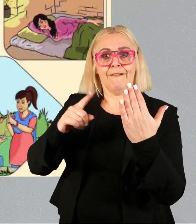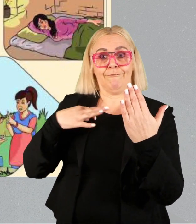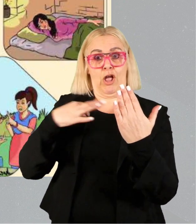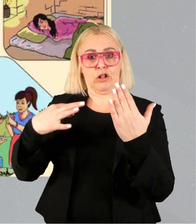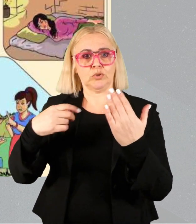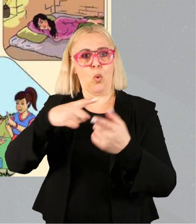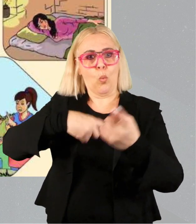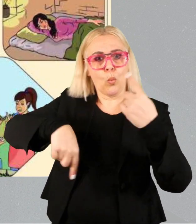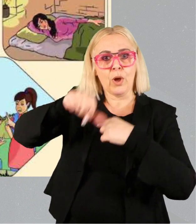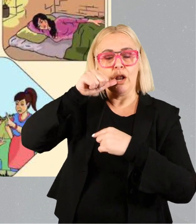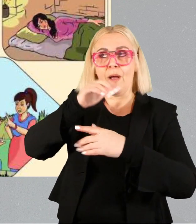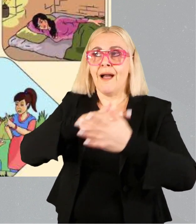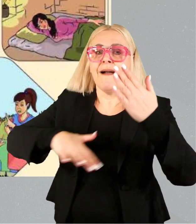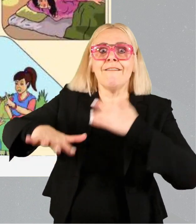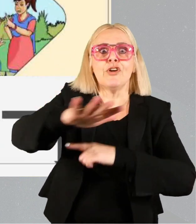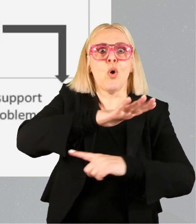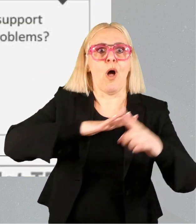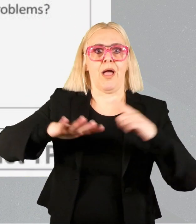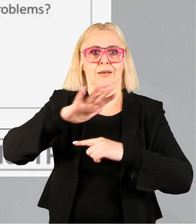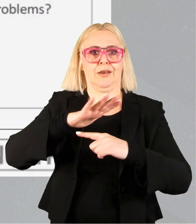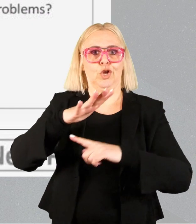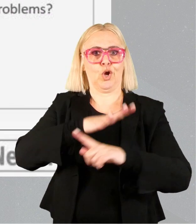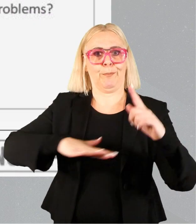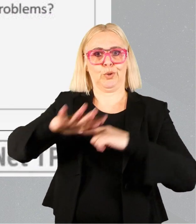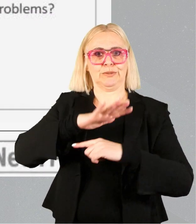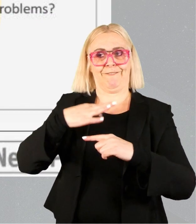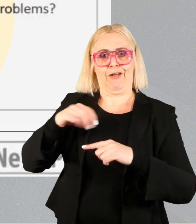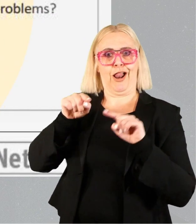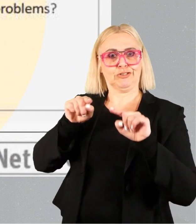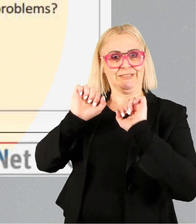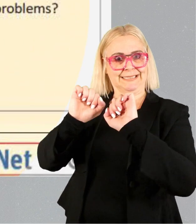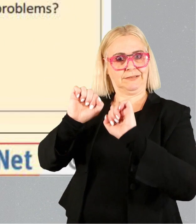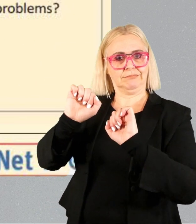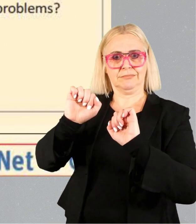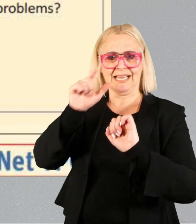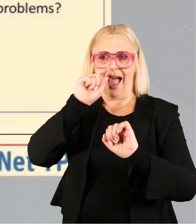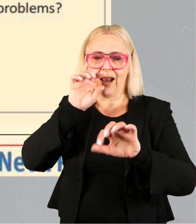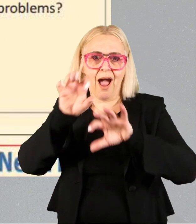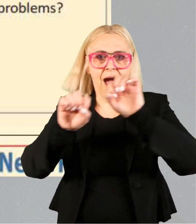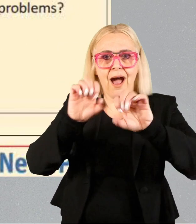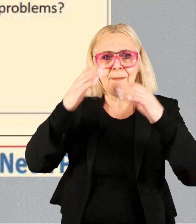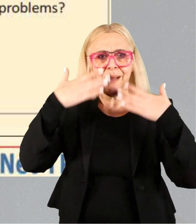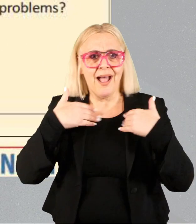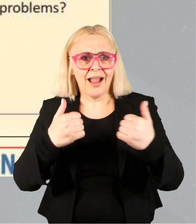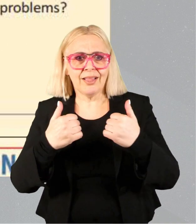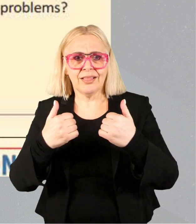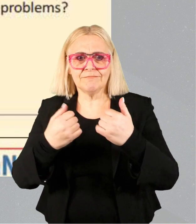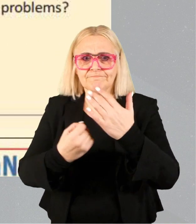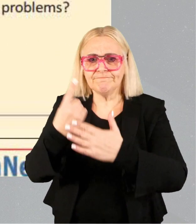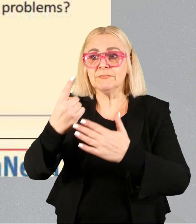identify mental health symptoms and refer them to the health-care workers who are